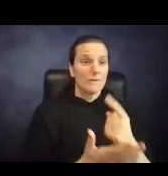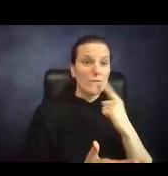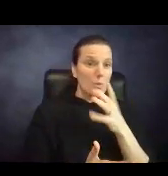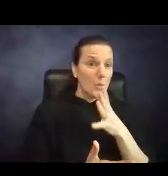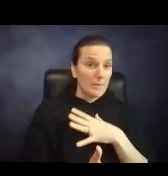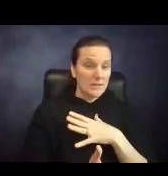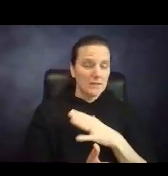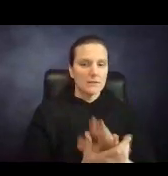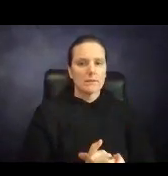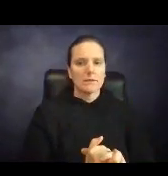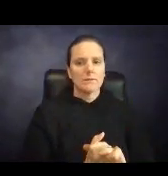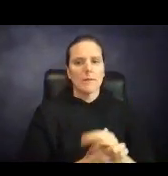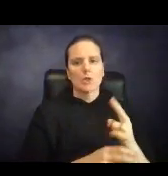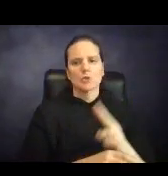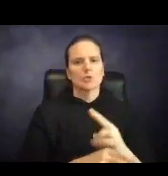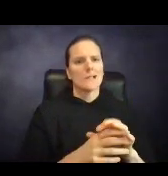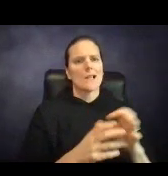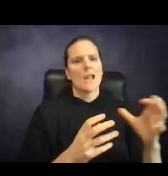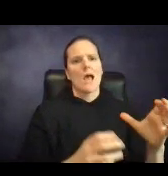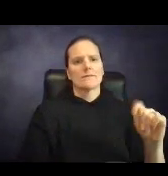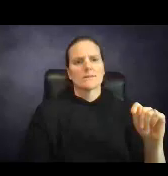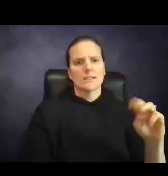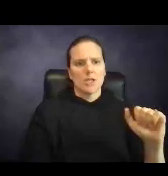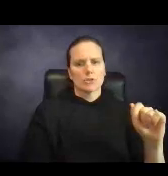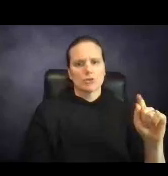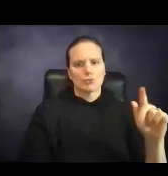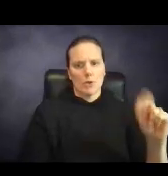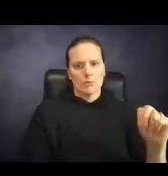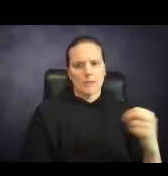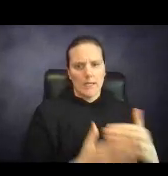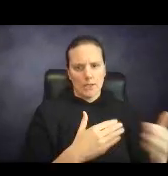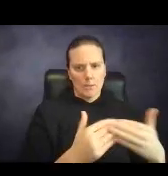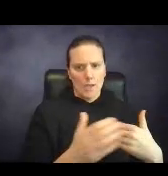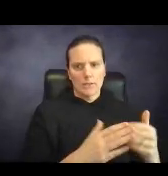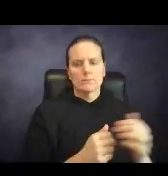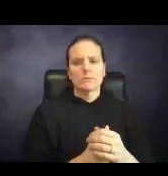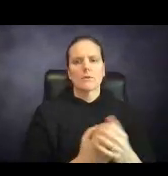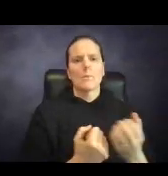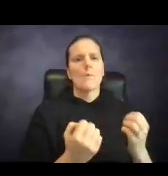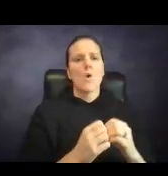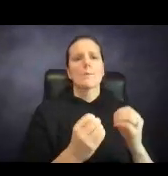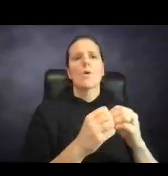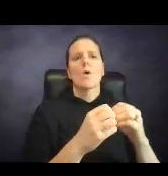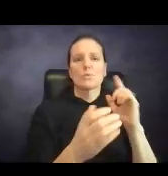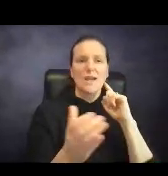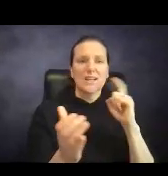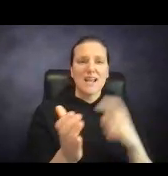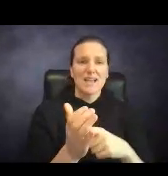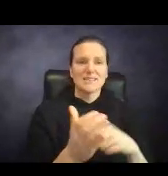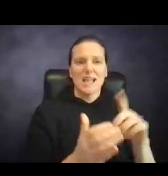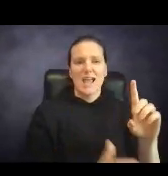but we use a lot of testosterone anyway. It is becoming more and more recognized and I, I know that FDA is working on a preparation